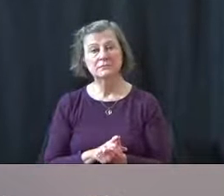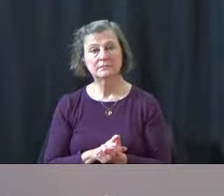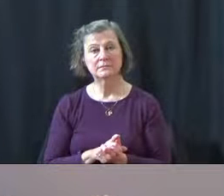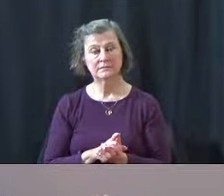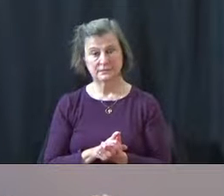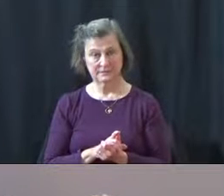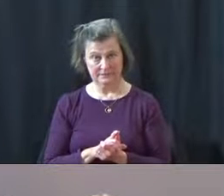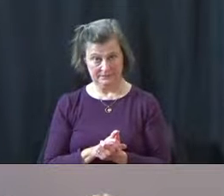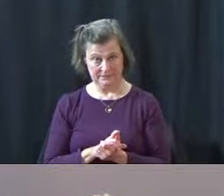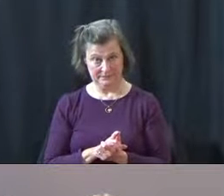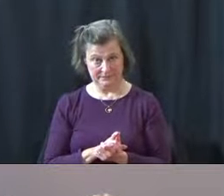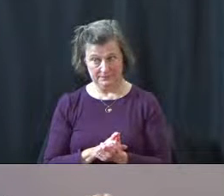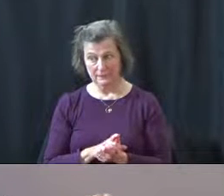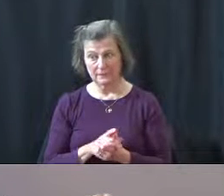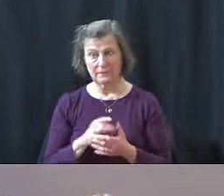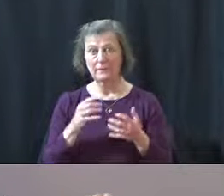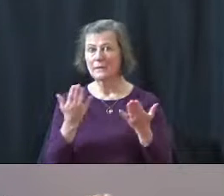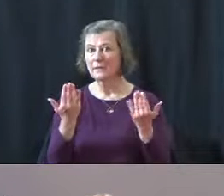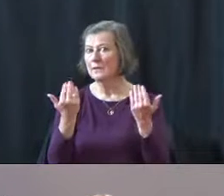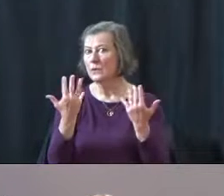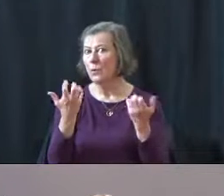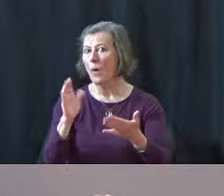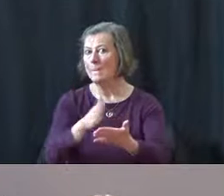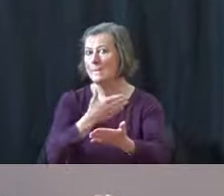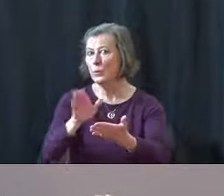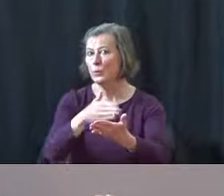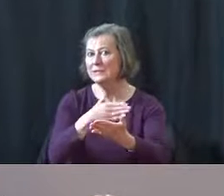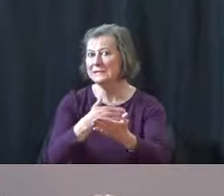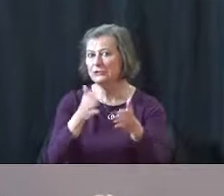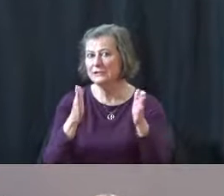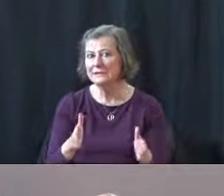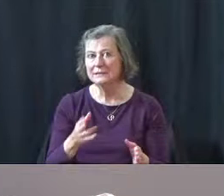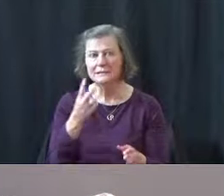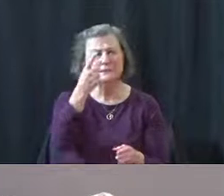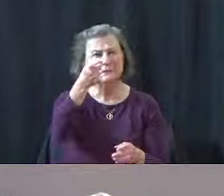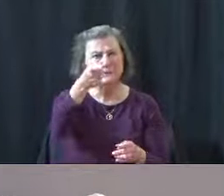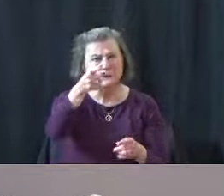We're trying to get some good musicians so you see there how you can get in touch with